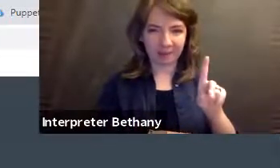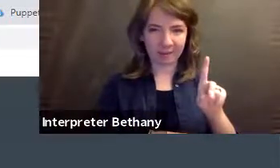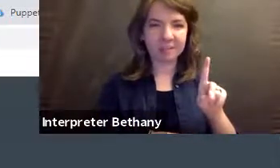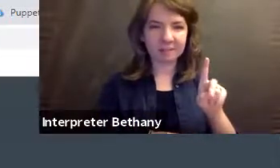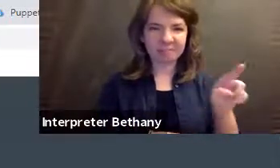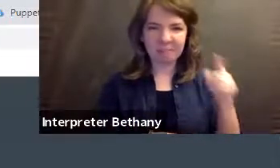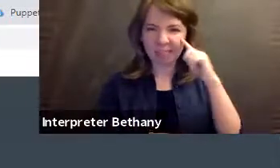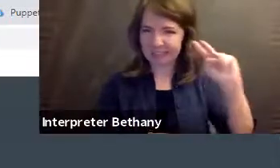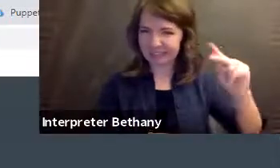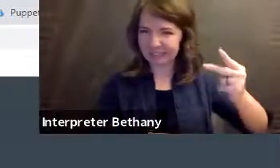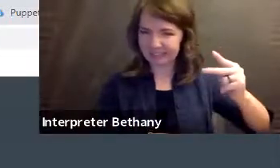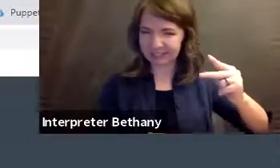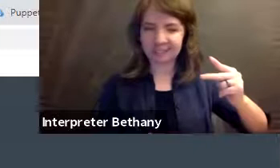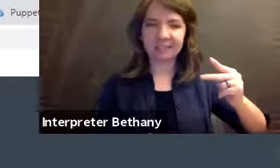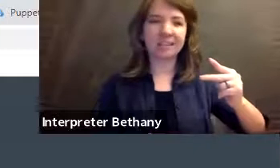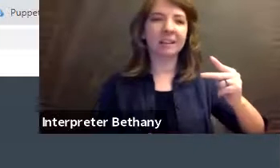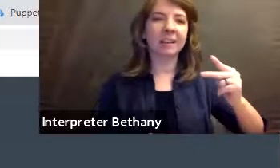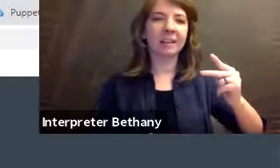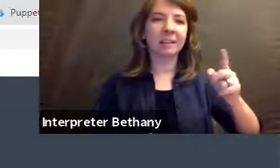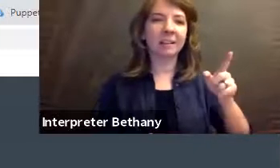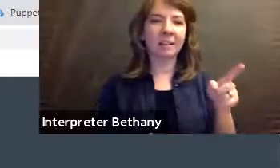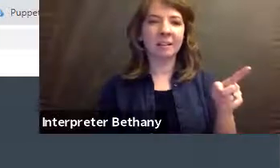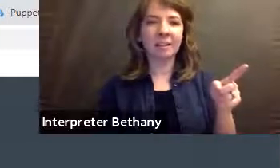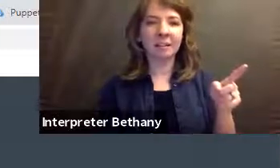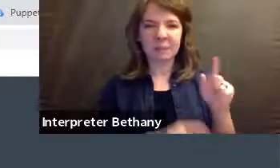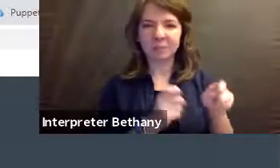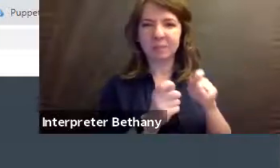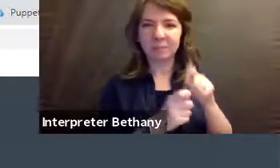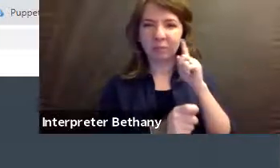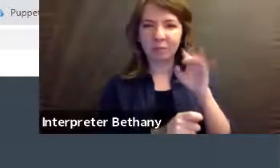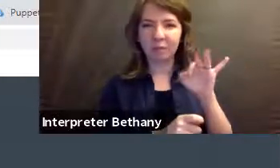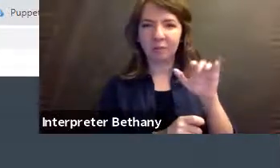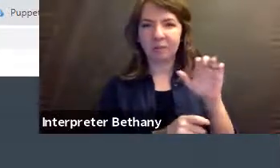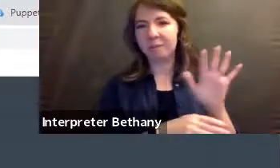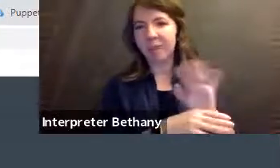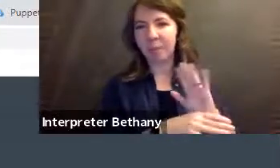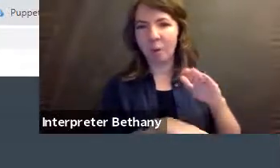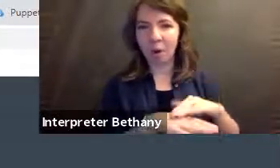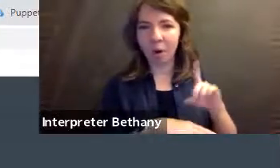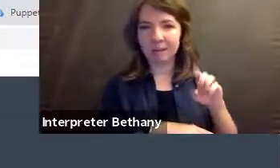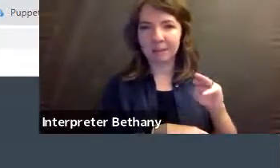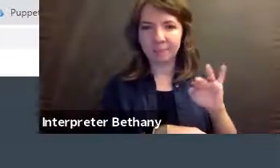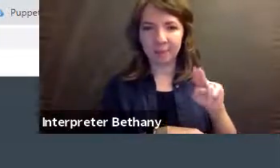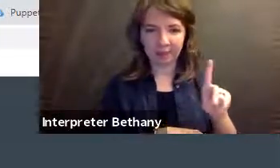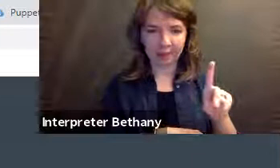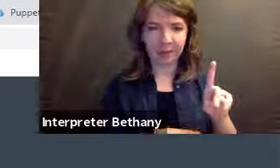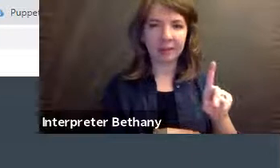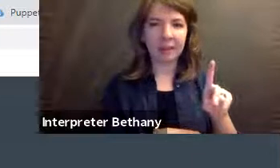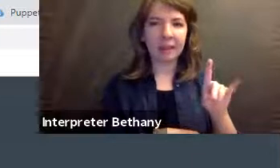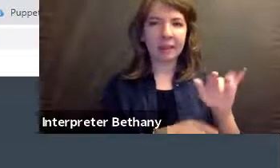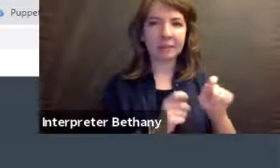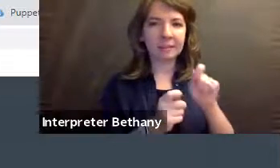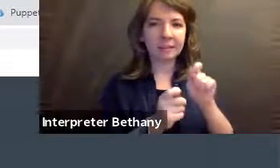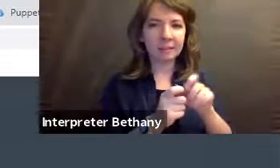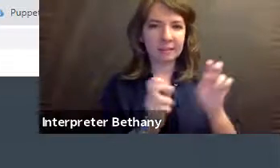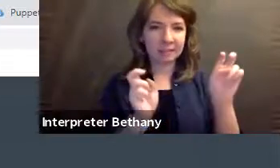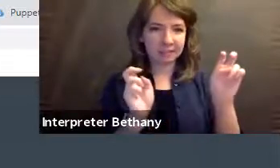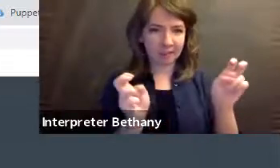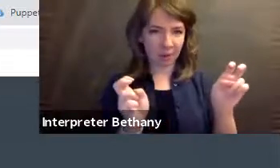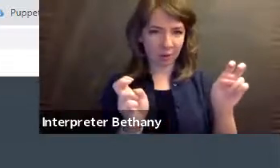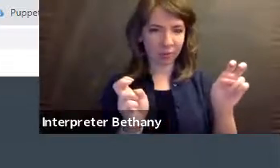Linda Kobashigawa: And you would search it and again this is specific to films on the map, you would search the the title that you wanted to preview.